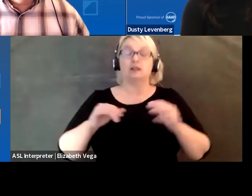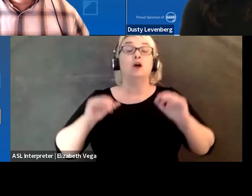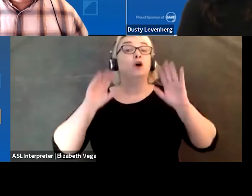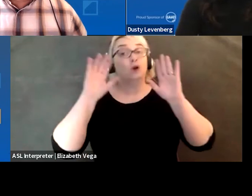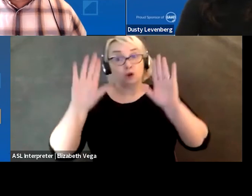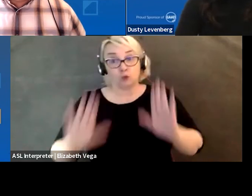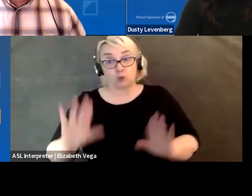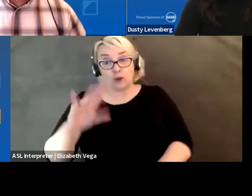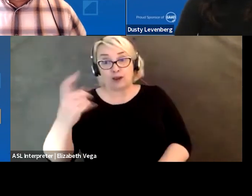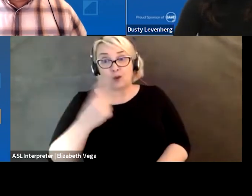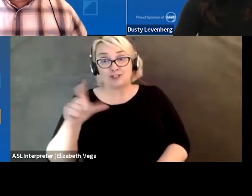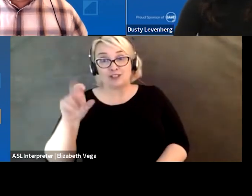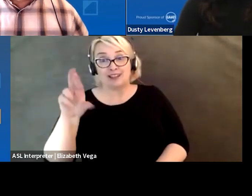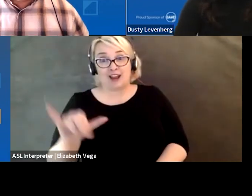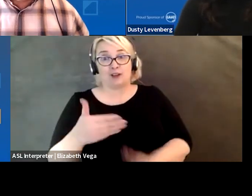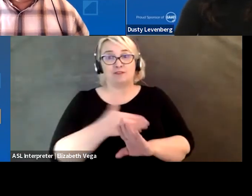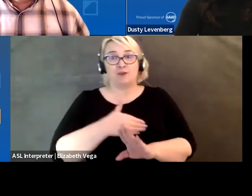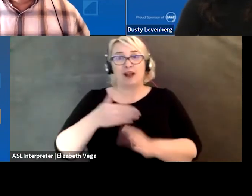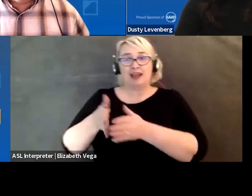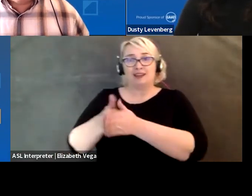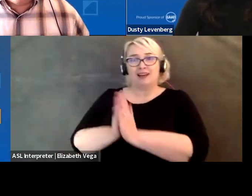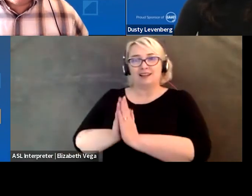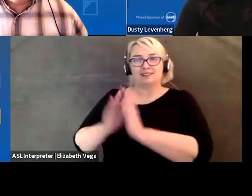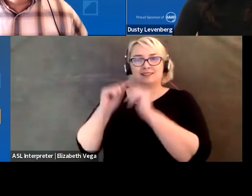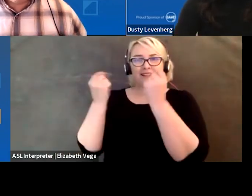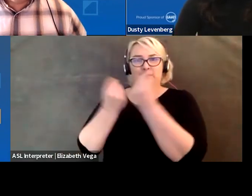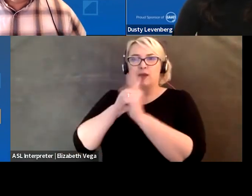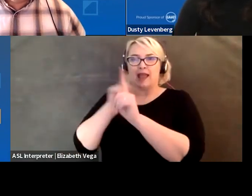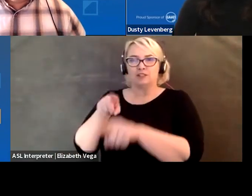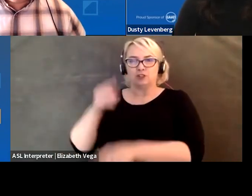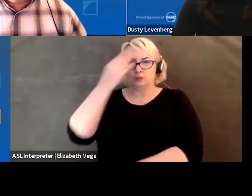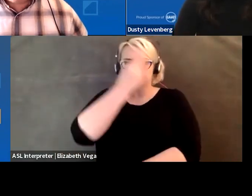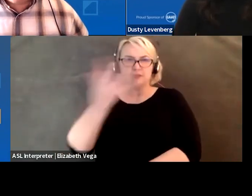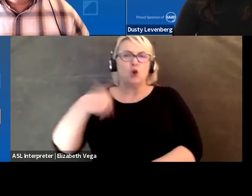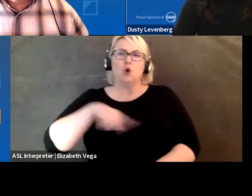We were trying not to focus on individual websites, because we're